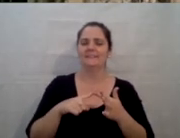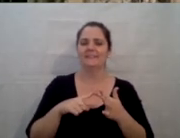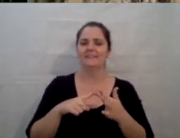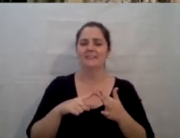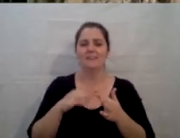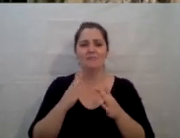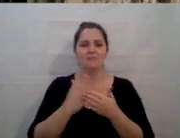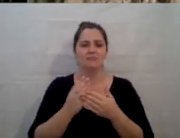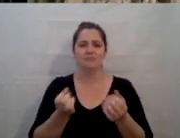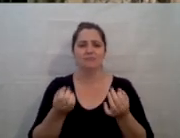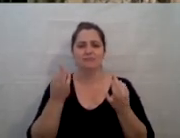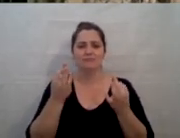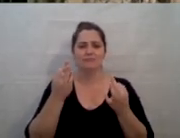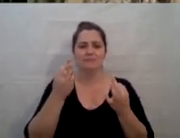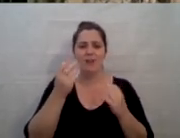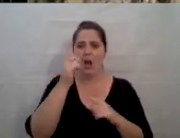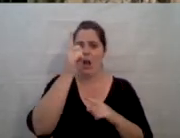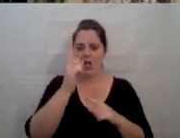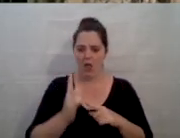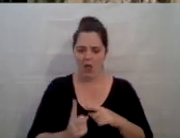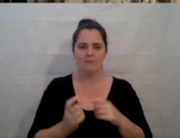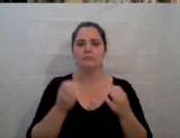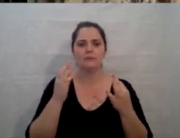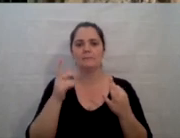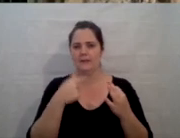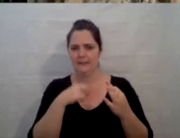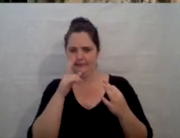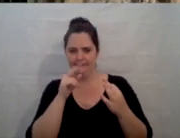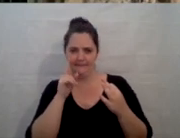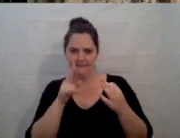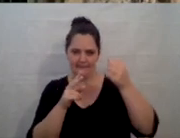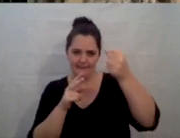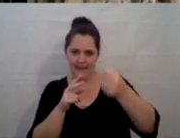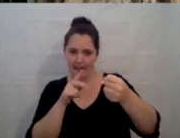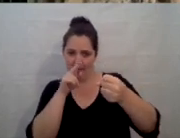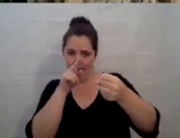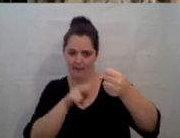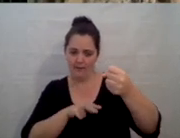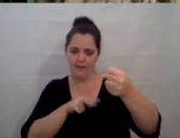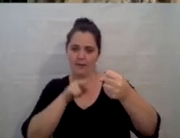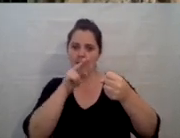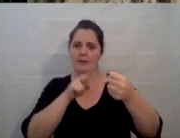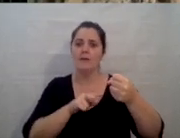in reality, I can sight that line and on my paper, I can test to see: